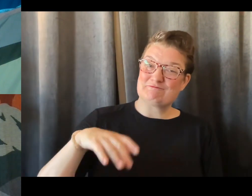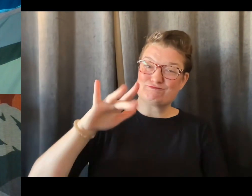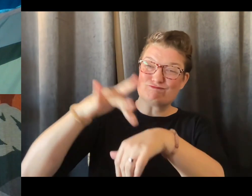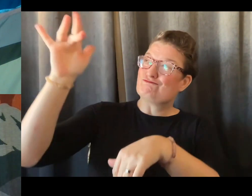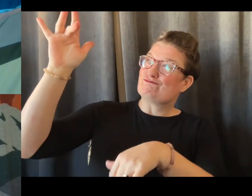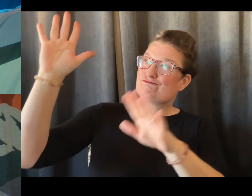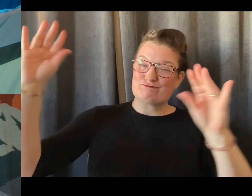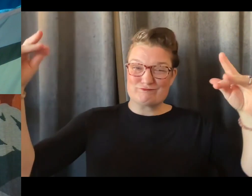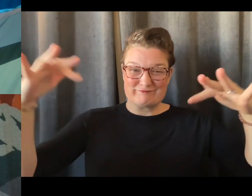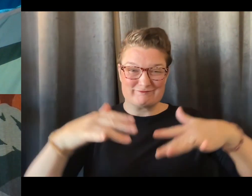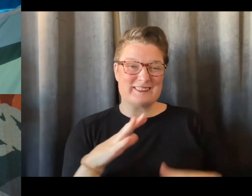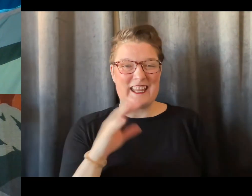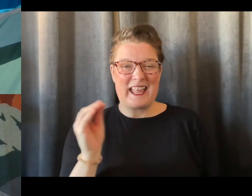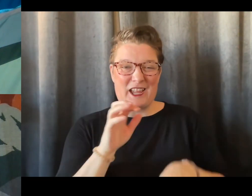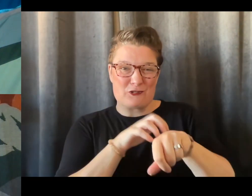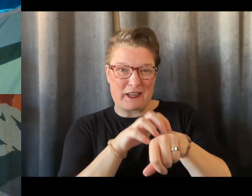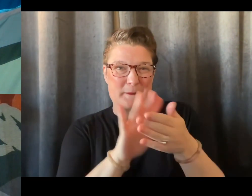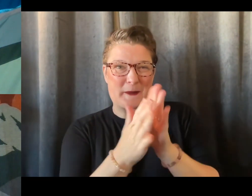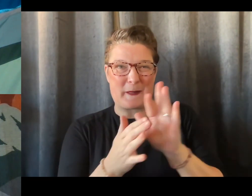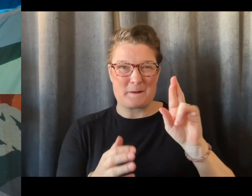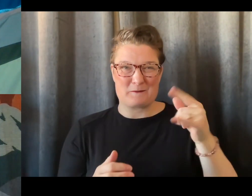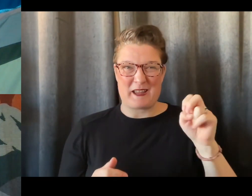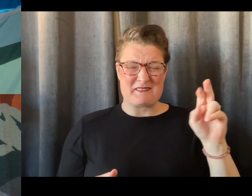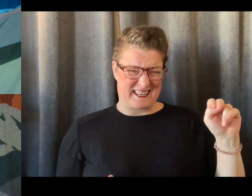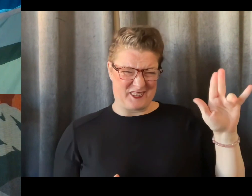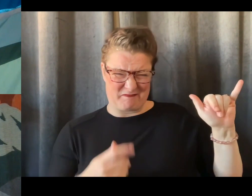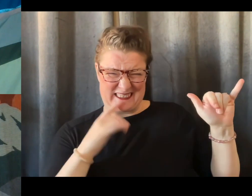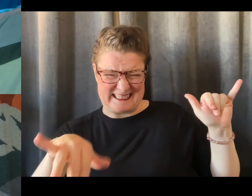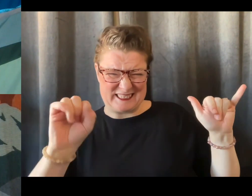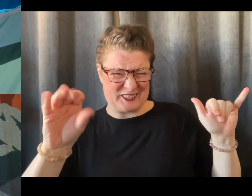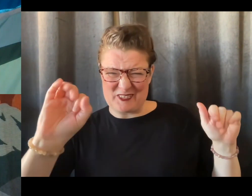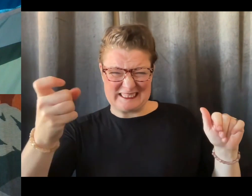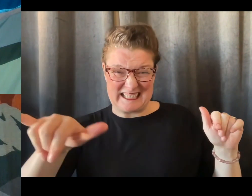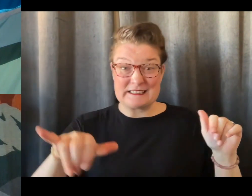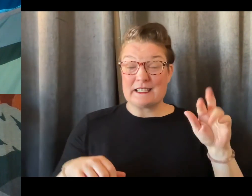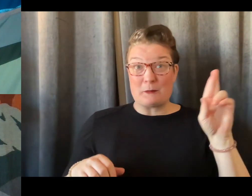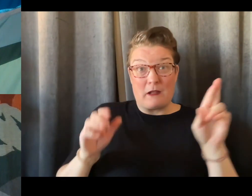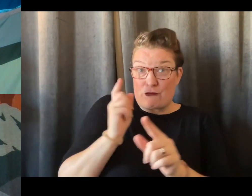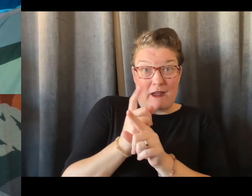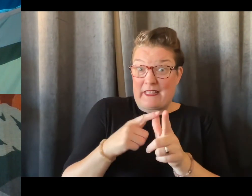And, um, Nomy: so sexy Rebekah: and then, yeah, having sex, like, you know, doing what